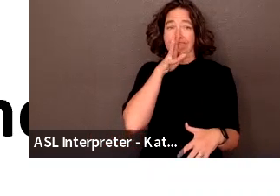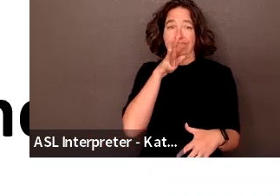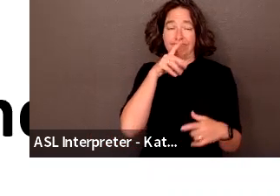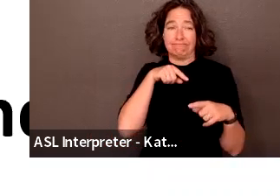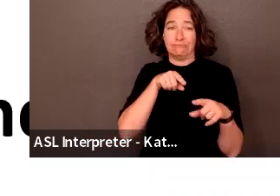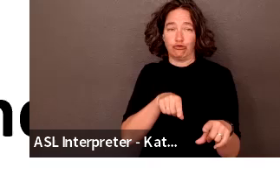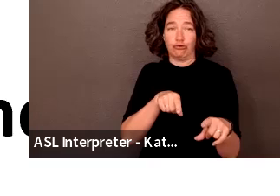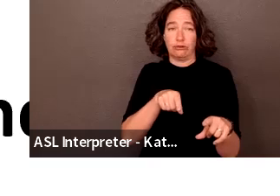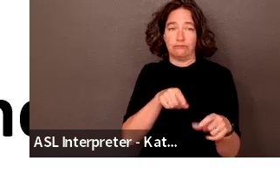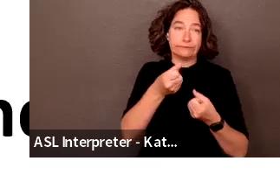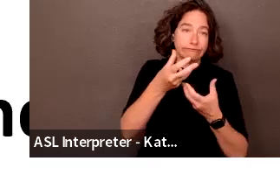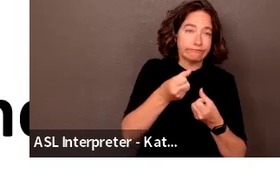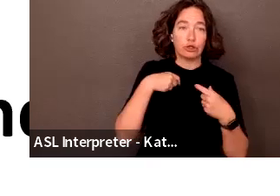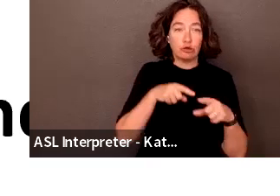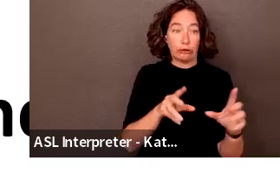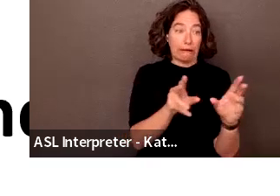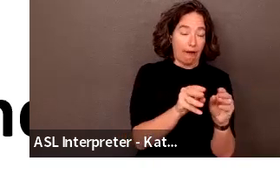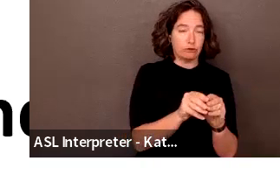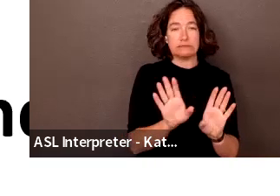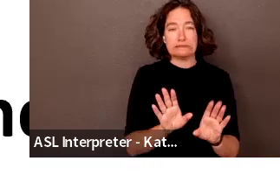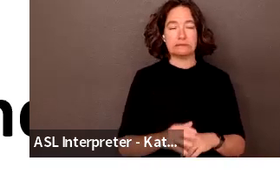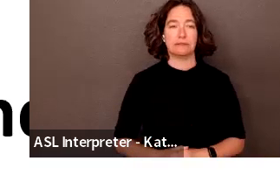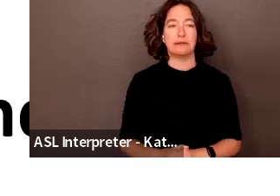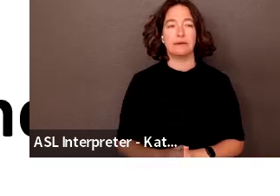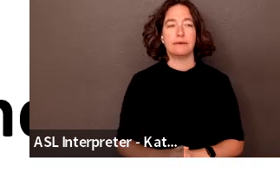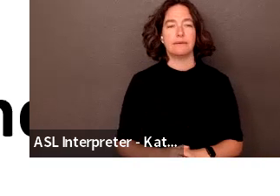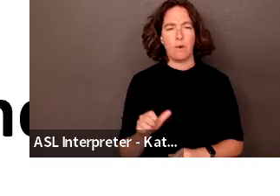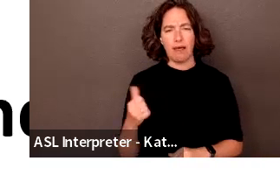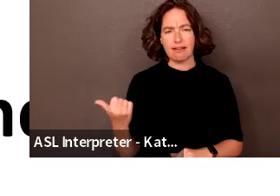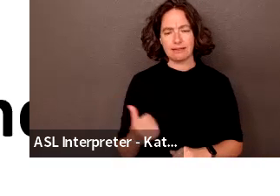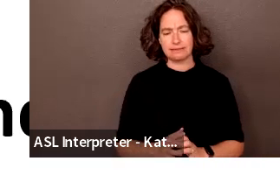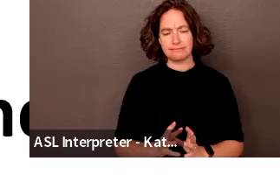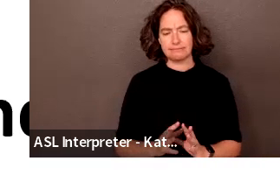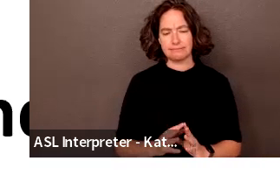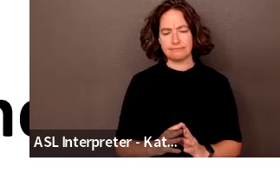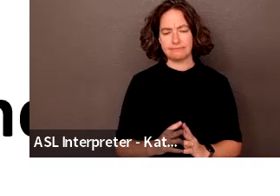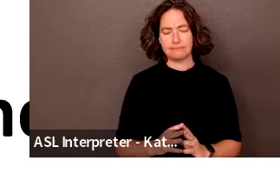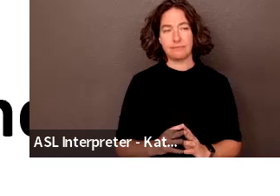write them down and hand it to one of us. We'll make sure we get that answer